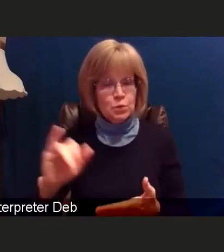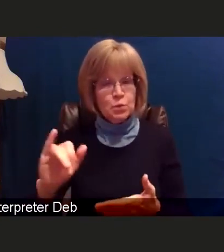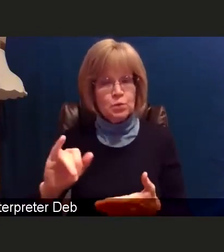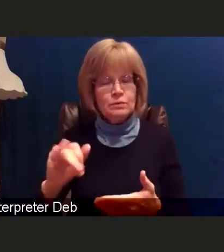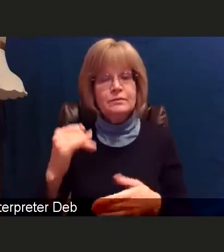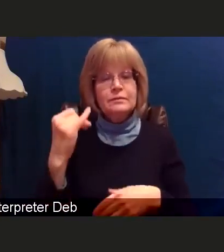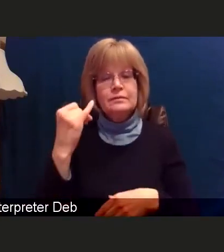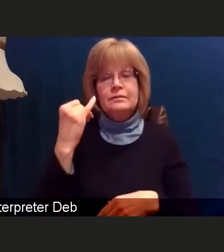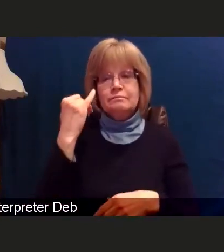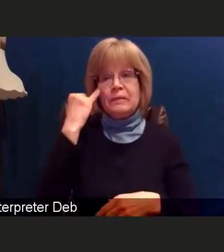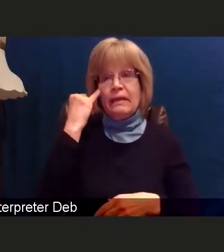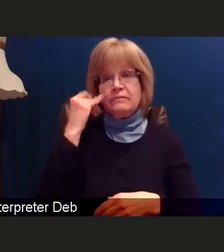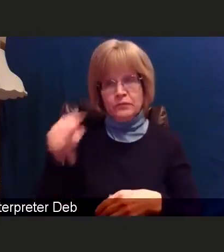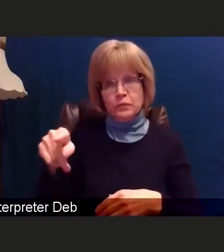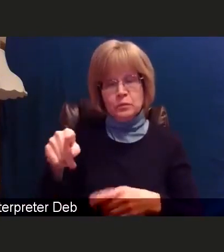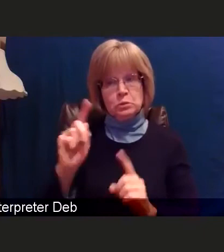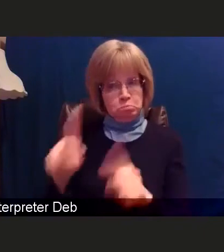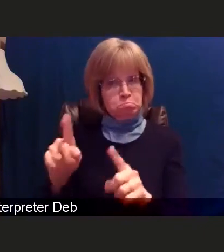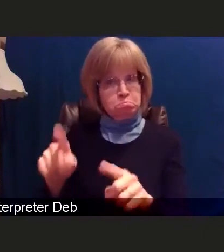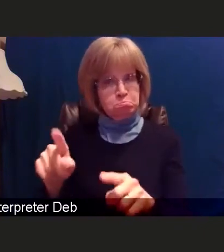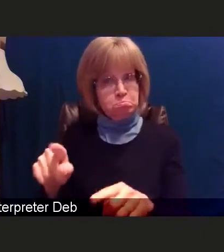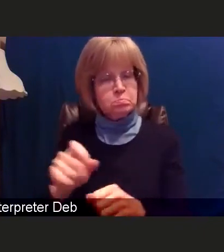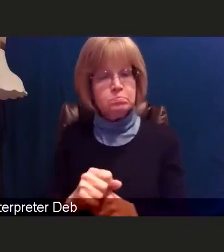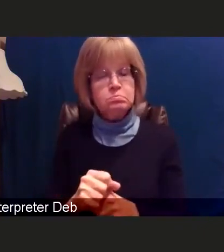is your recognized pharmacy, or something that's close to you